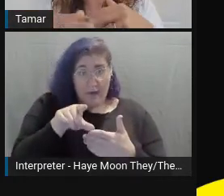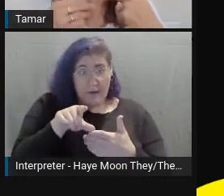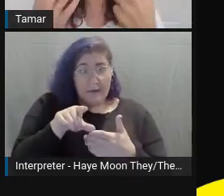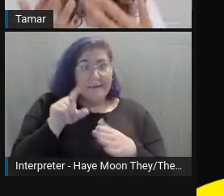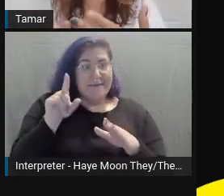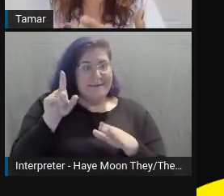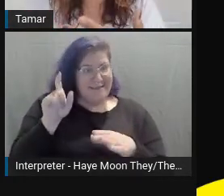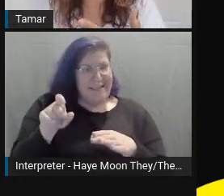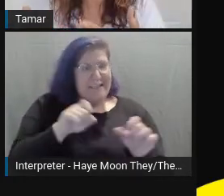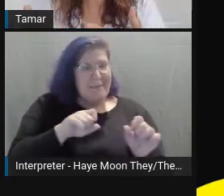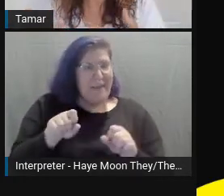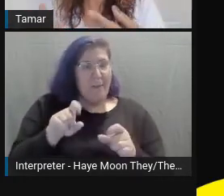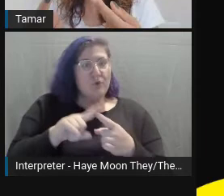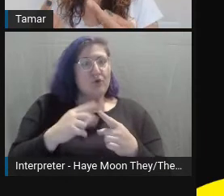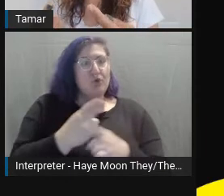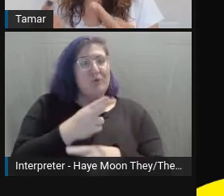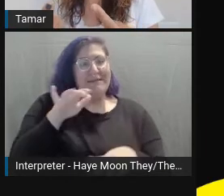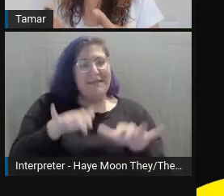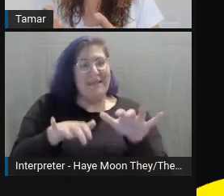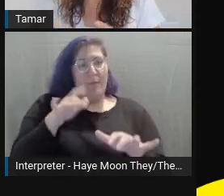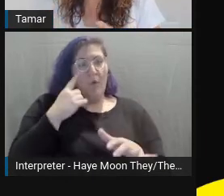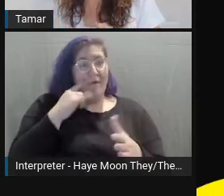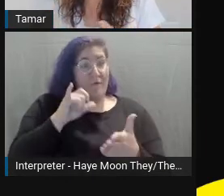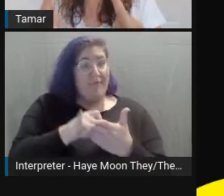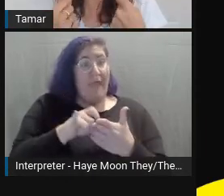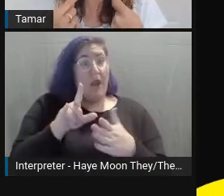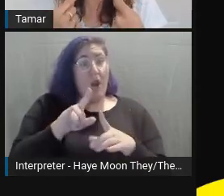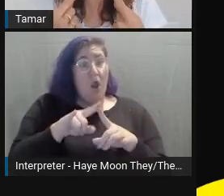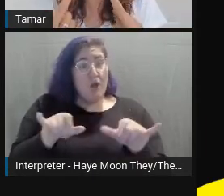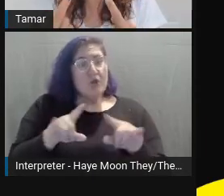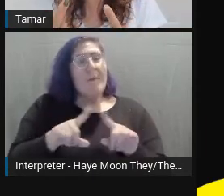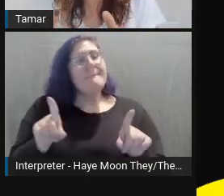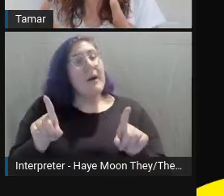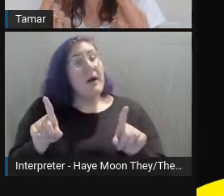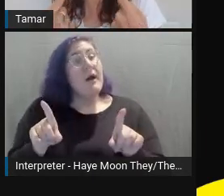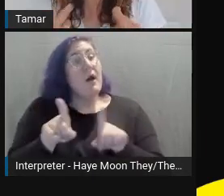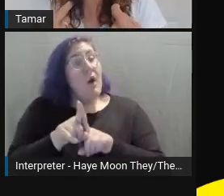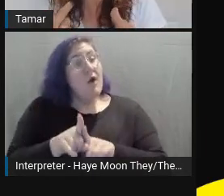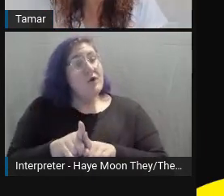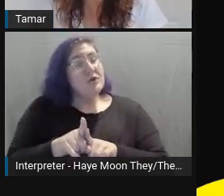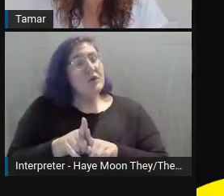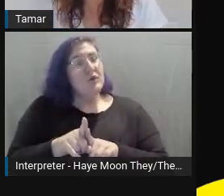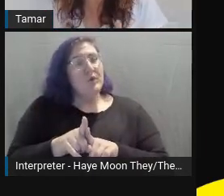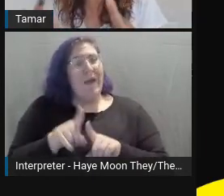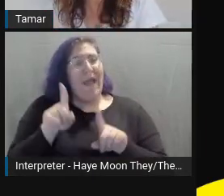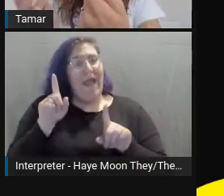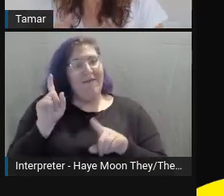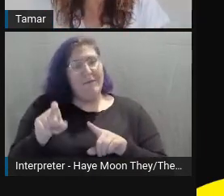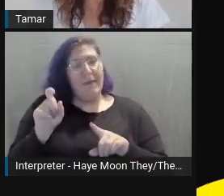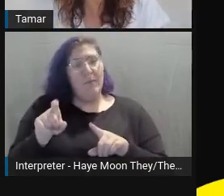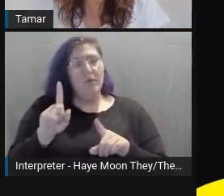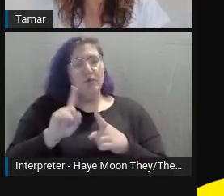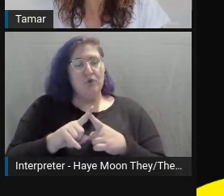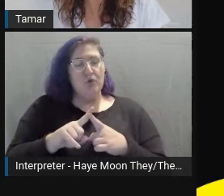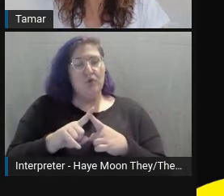by the keyboard, but you also have to be able to navigate to and from the keyboard.